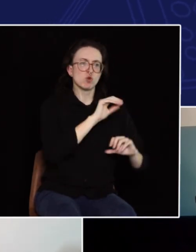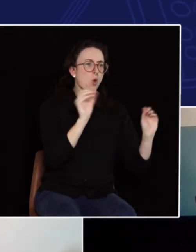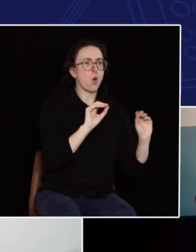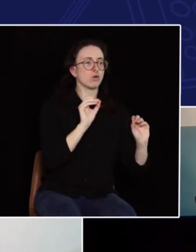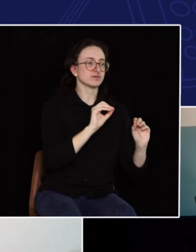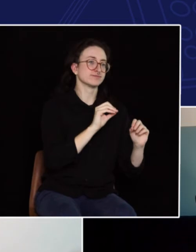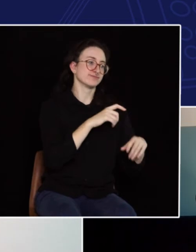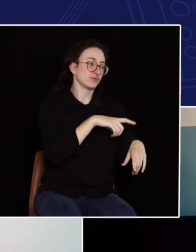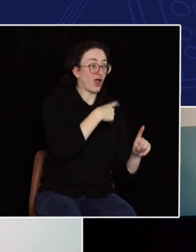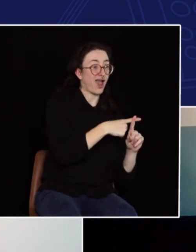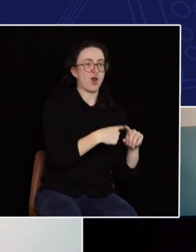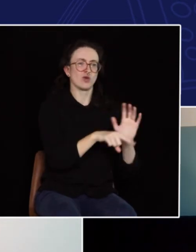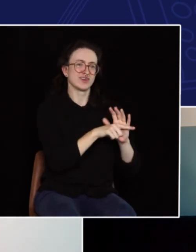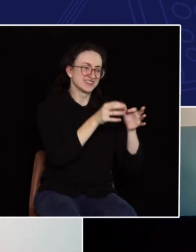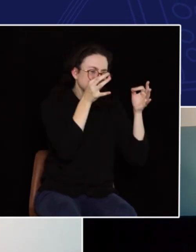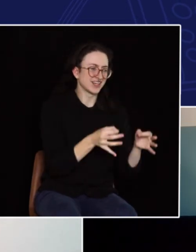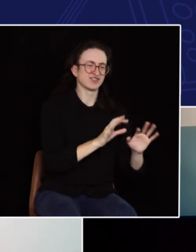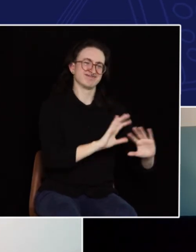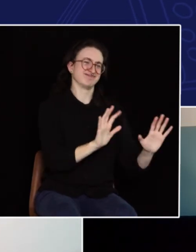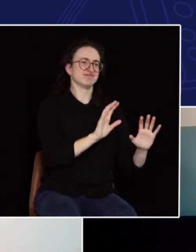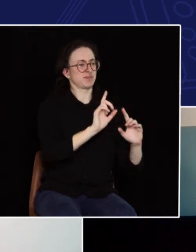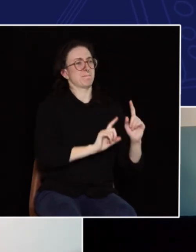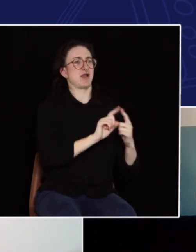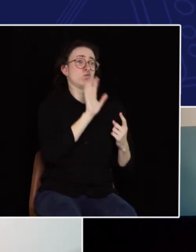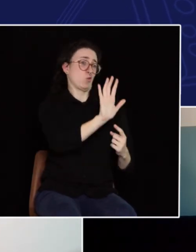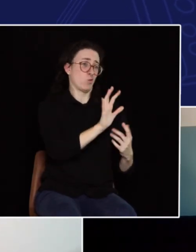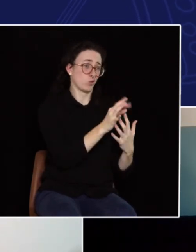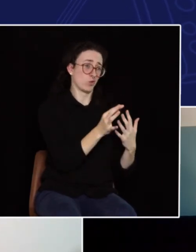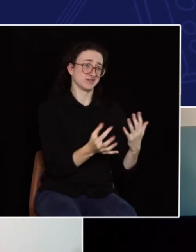There's no good or bad. I guess it's just about choice.